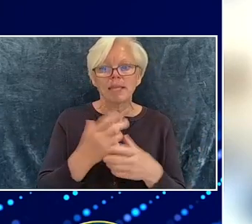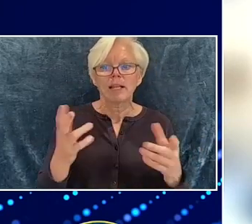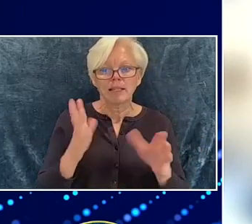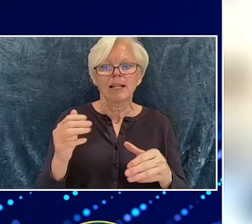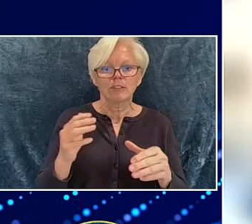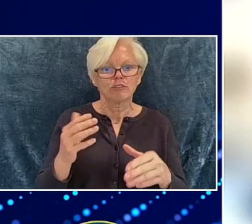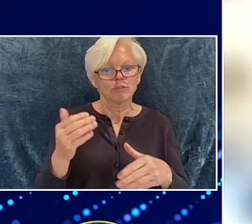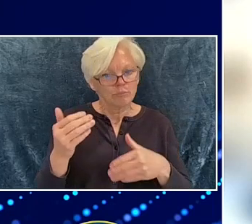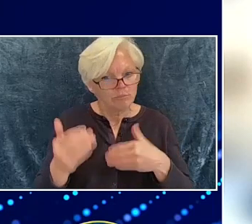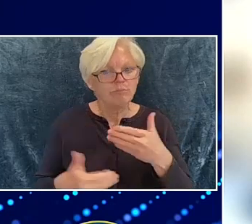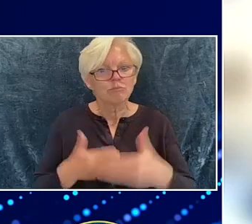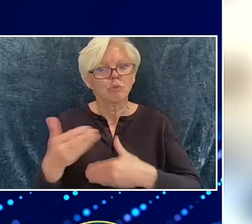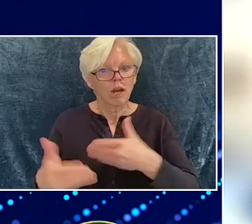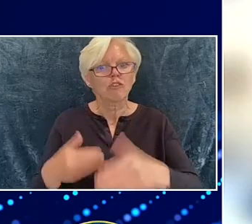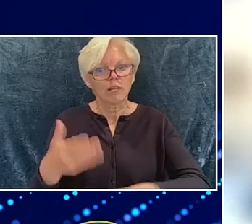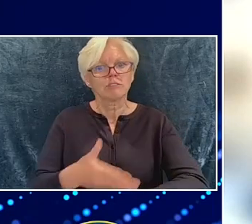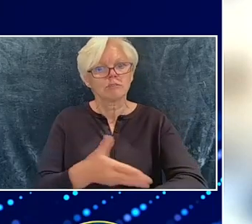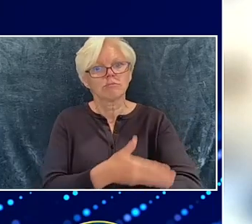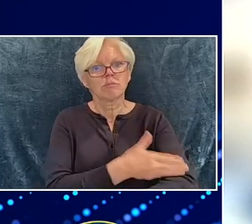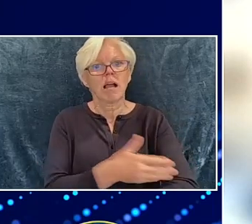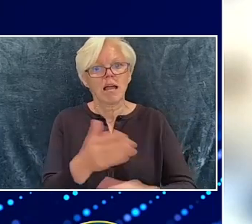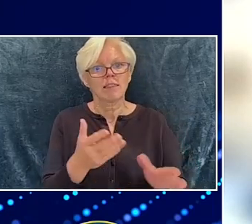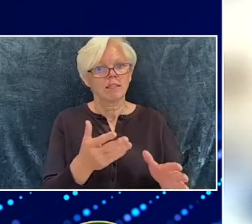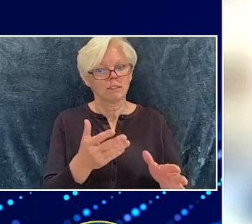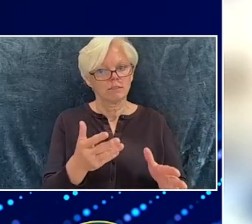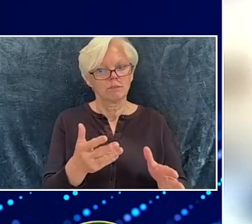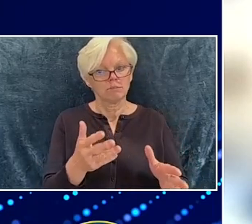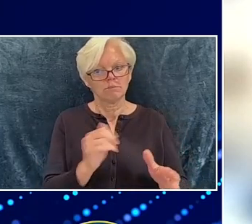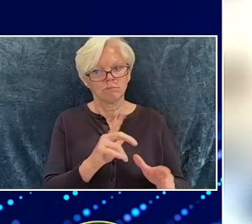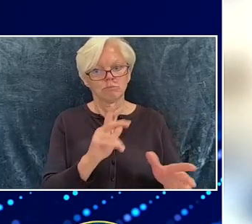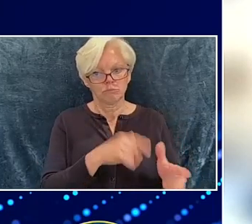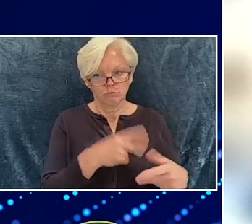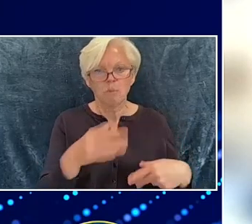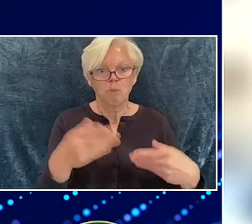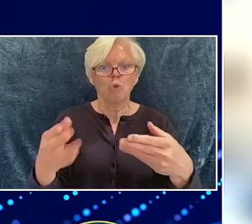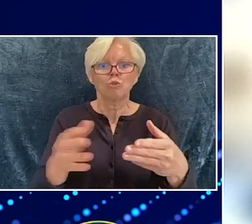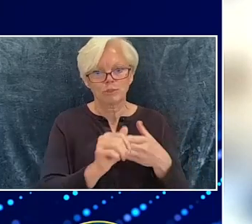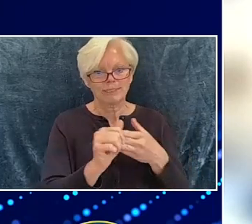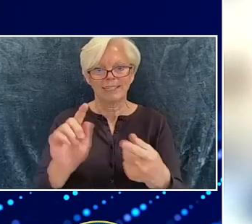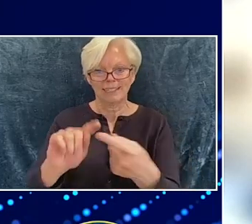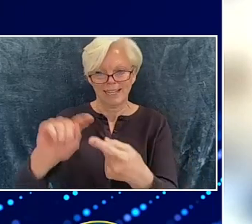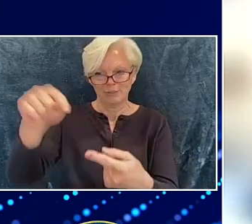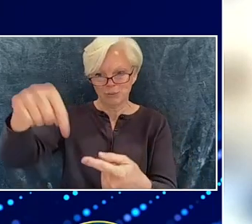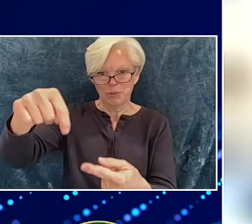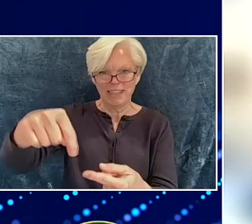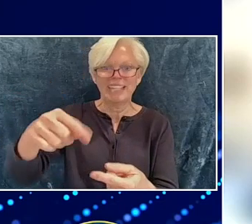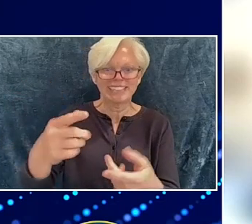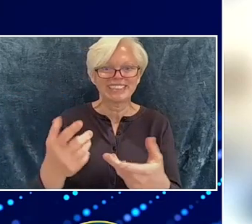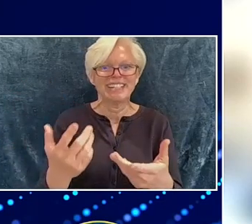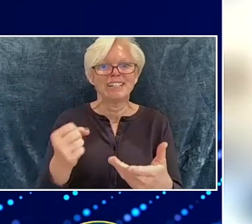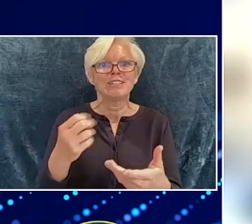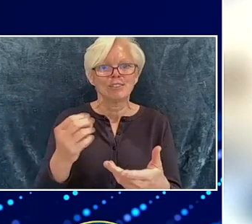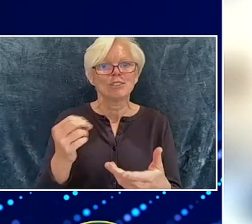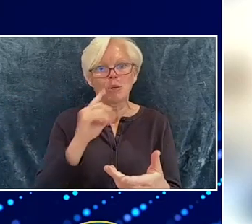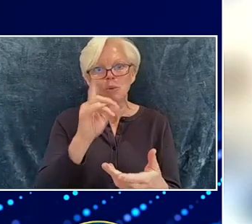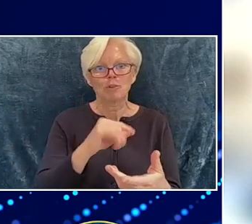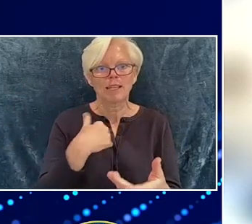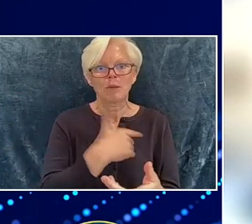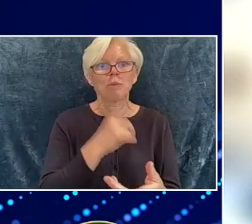to this. And it looked- you know, it looked like we would be able to, you know,